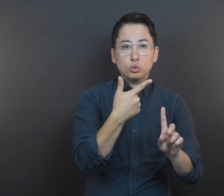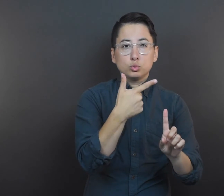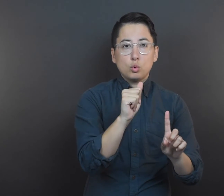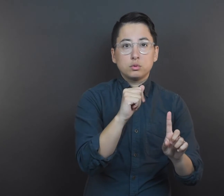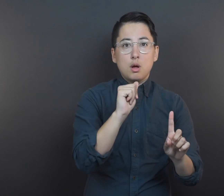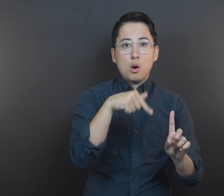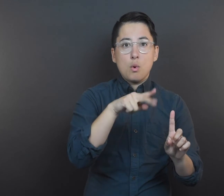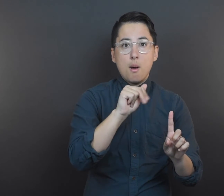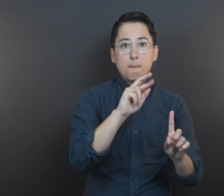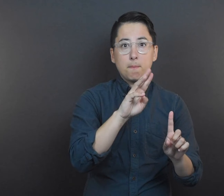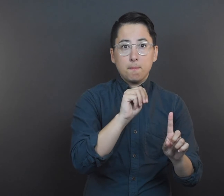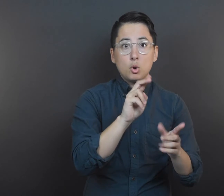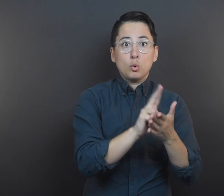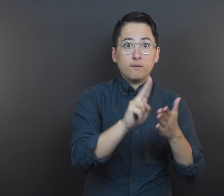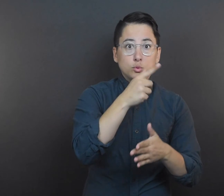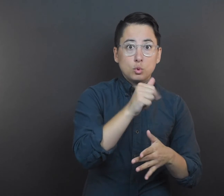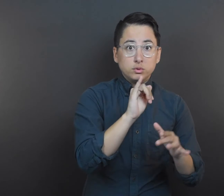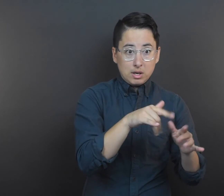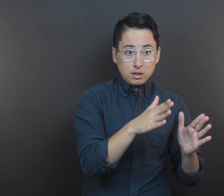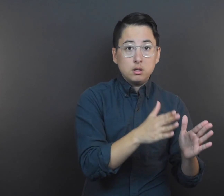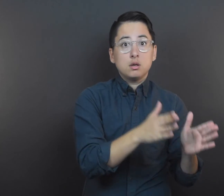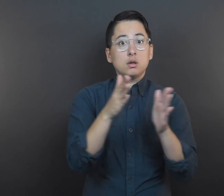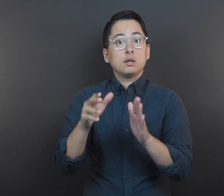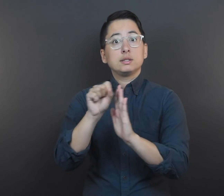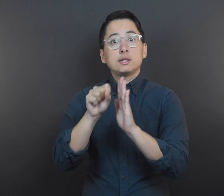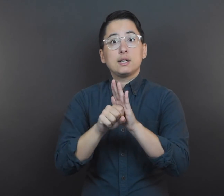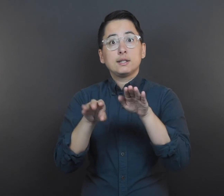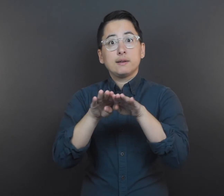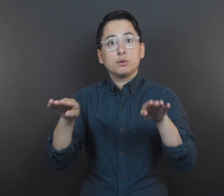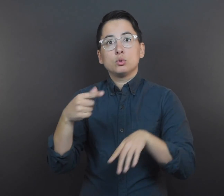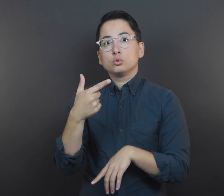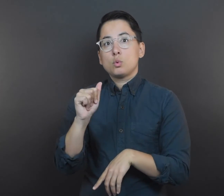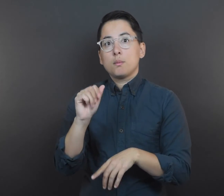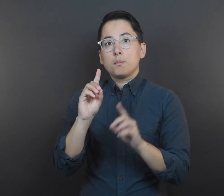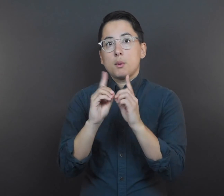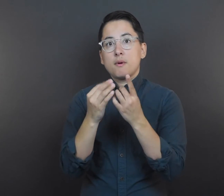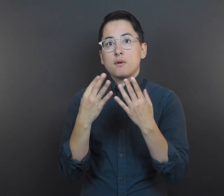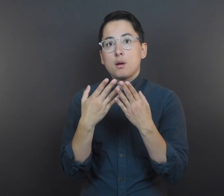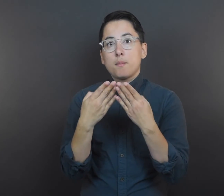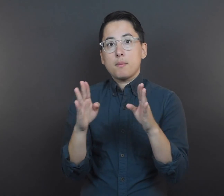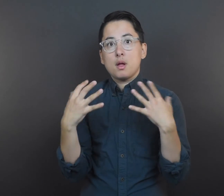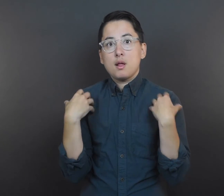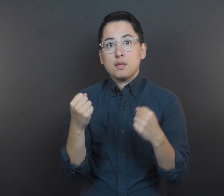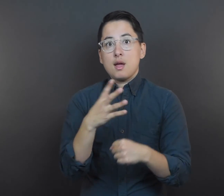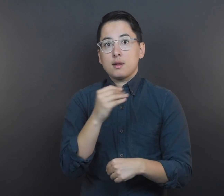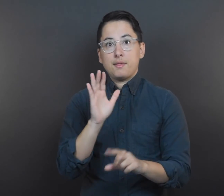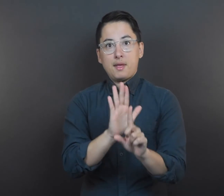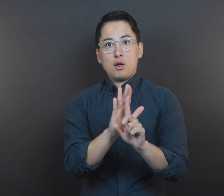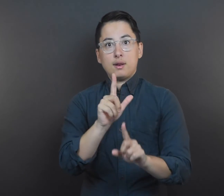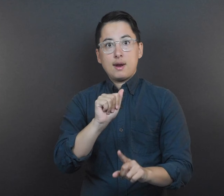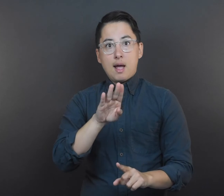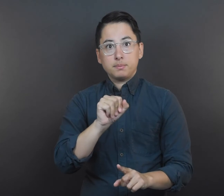and University of Georgia), state level (Georgia Department of Public Health and their laboratories),